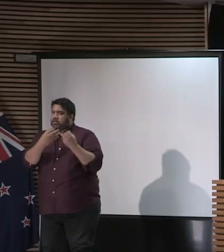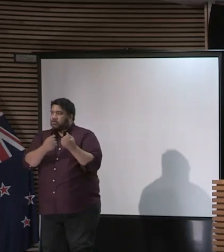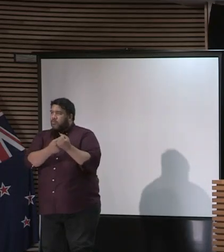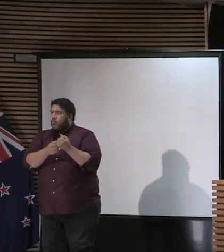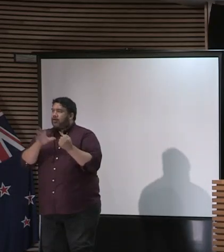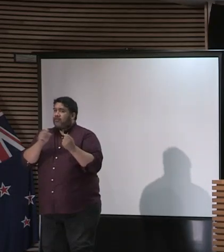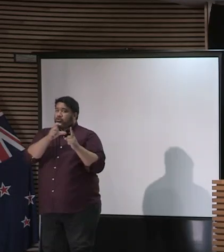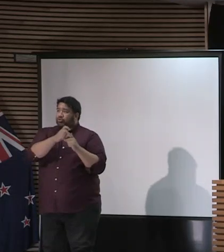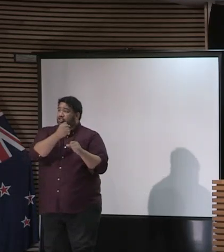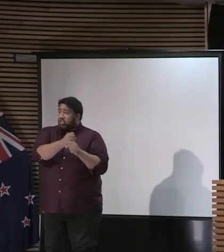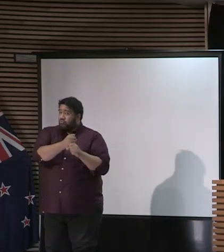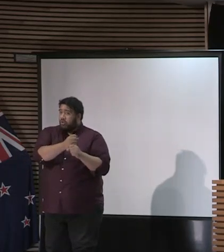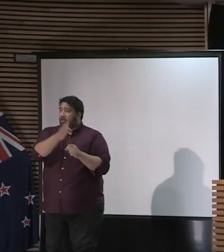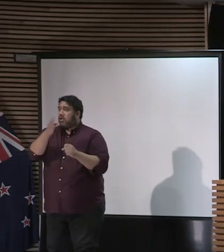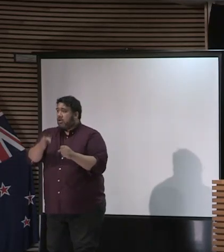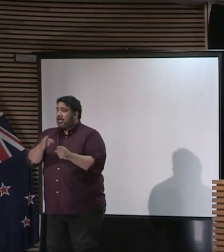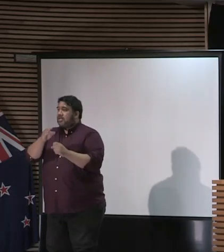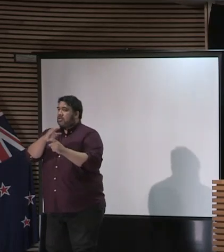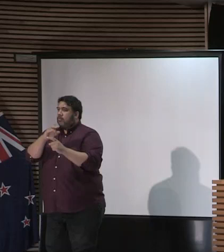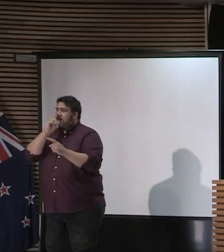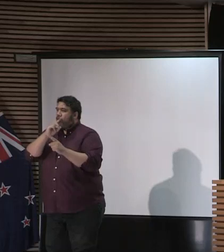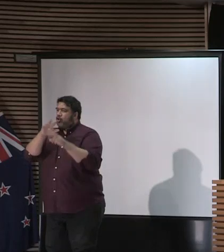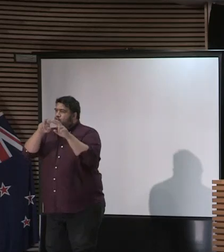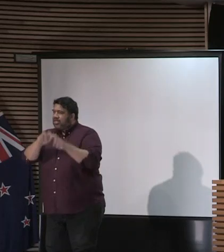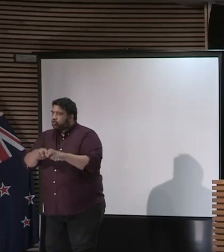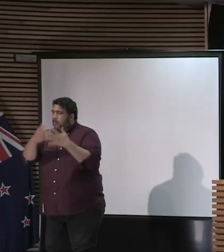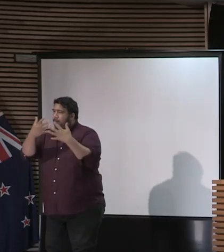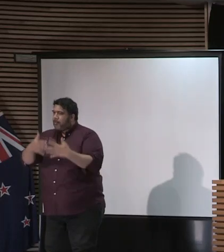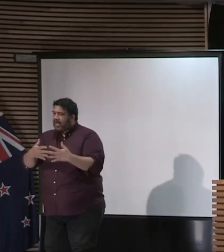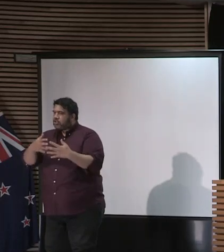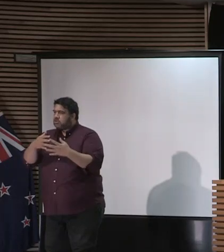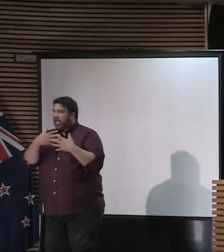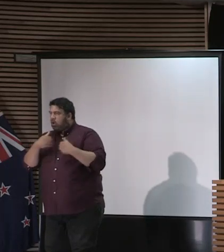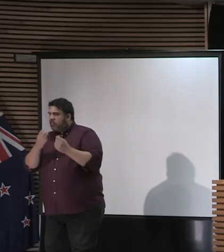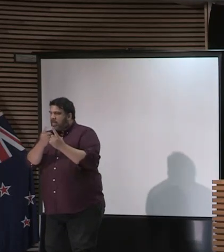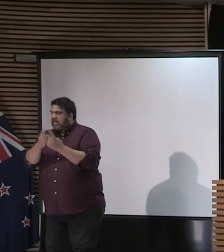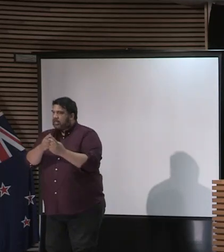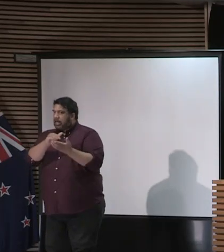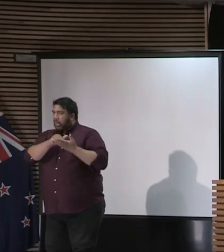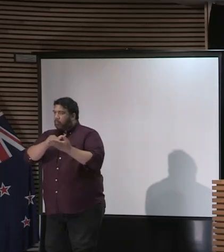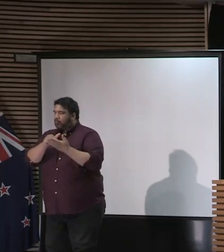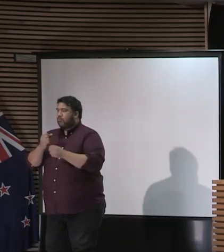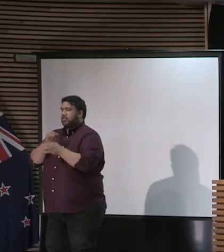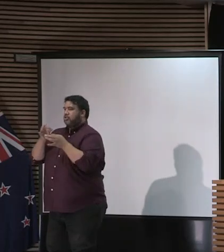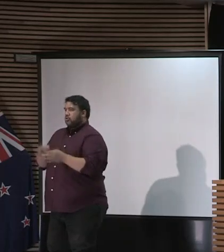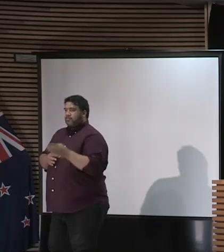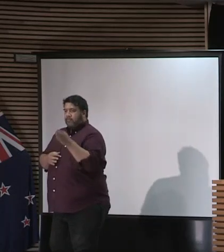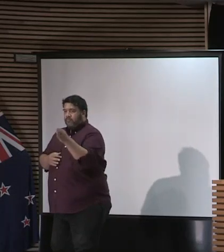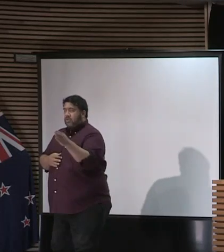days they've had the return of a Navy ship that has brought the case load up. But it depends on the circumstances. But I also rely on the advice